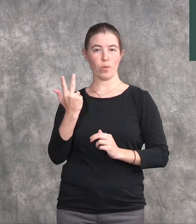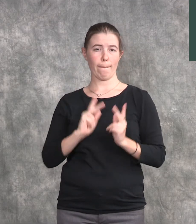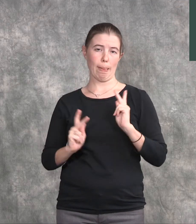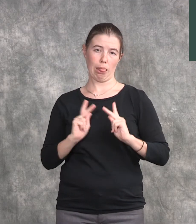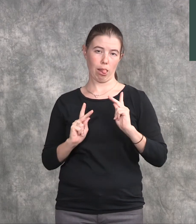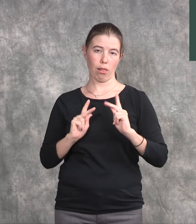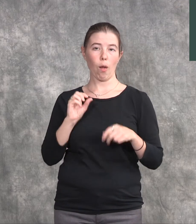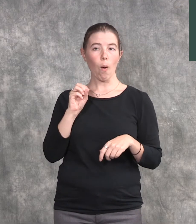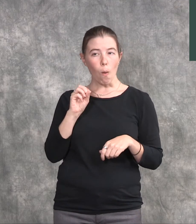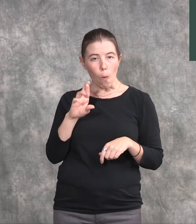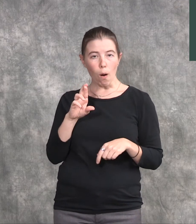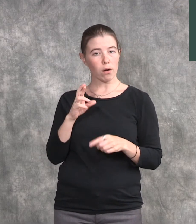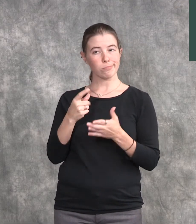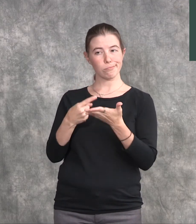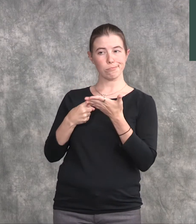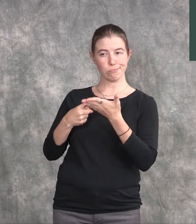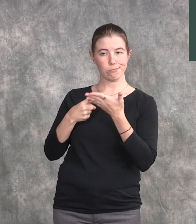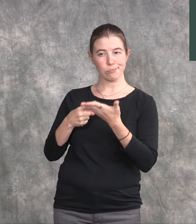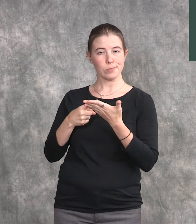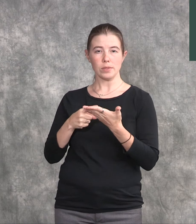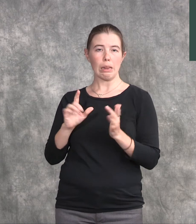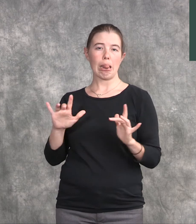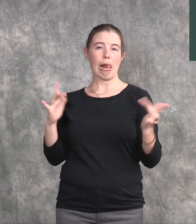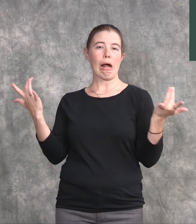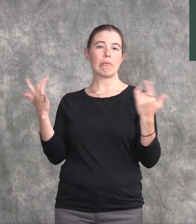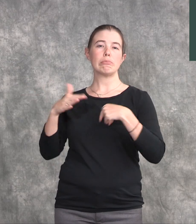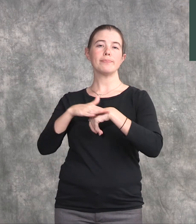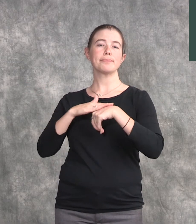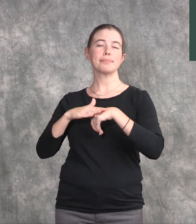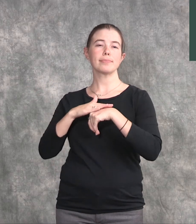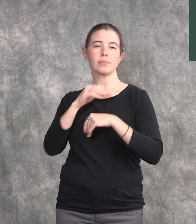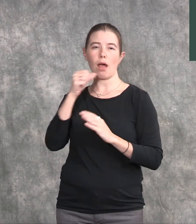with up to three people or with minimal communication.